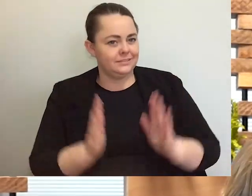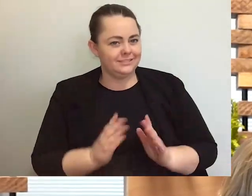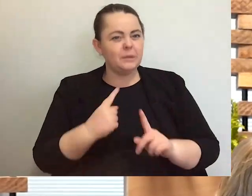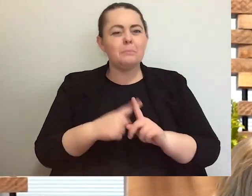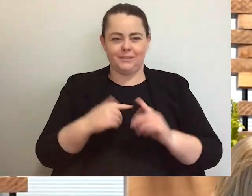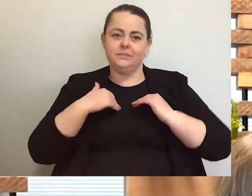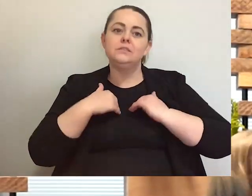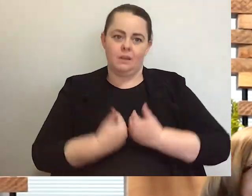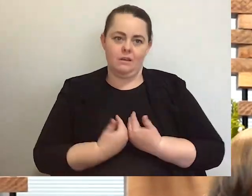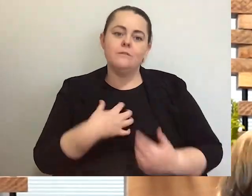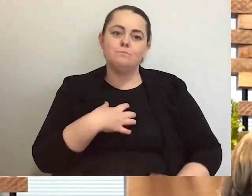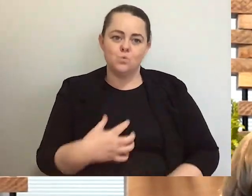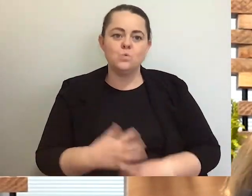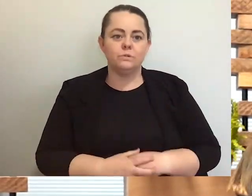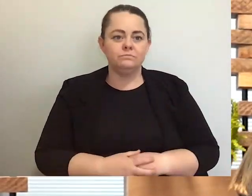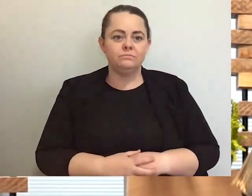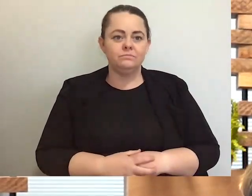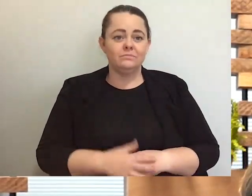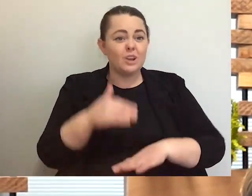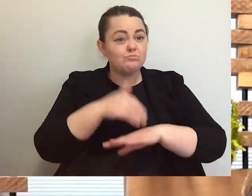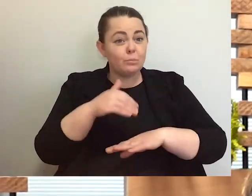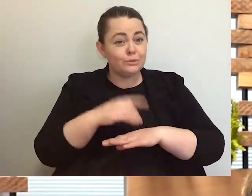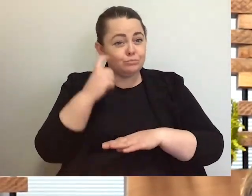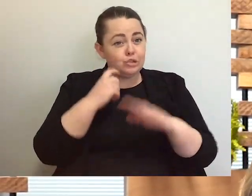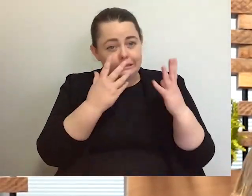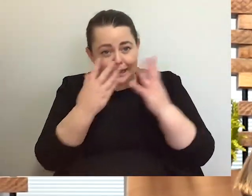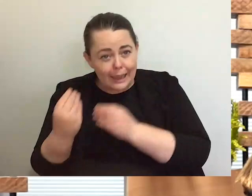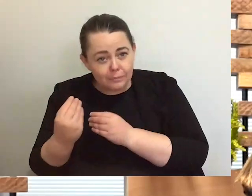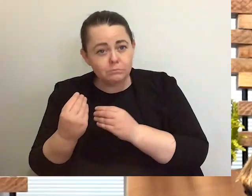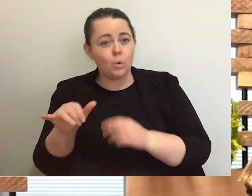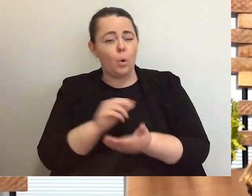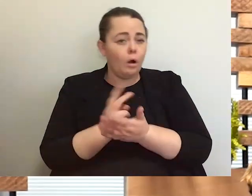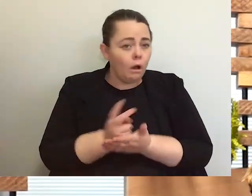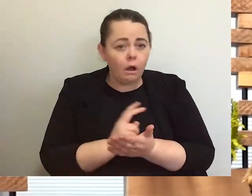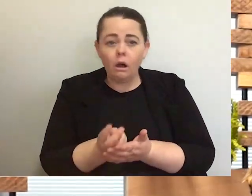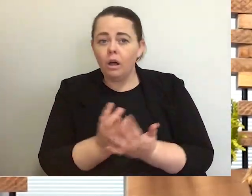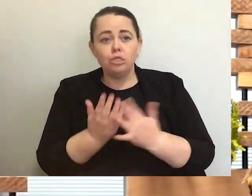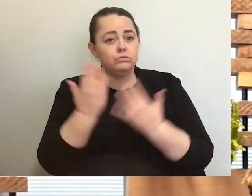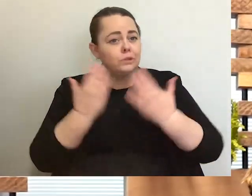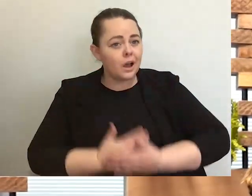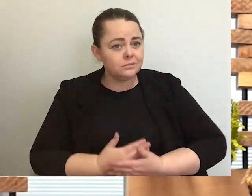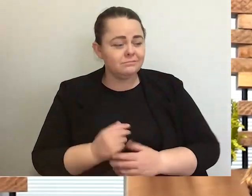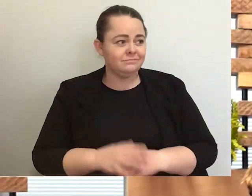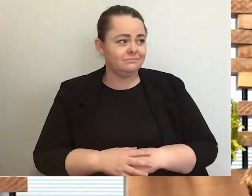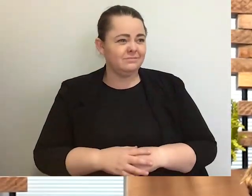Problems falling asleep, staying asleep or the quality of sleep and trouble concentrating or forgetfulness,